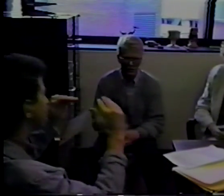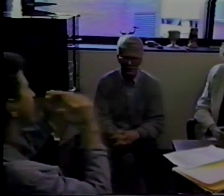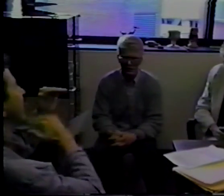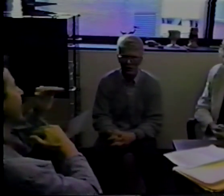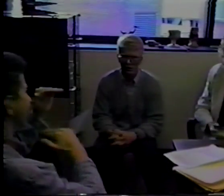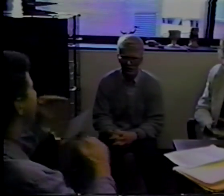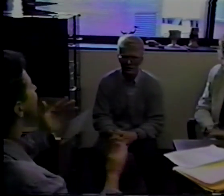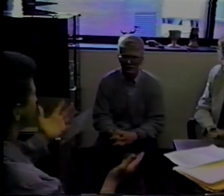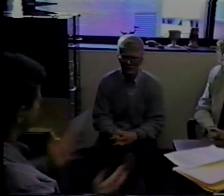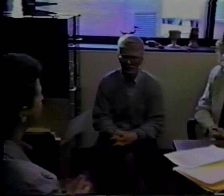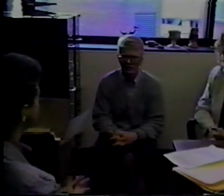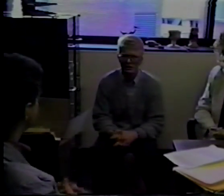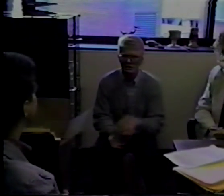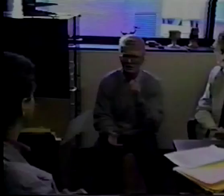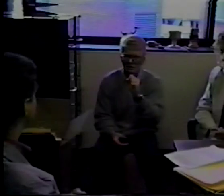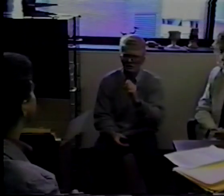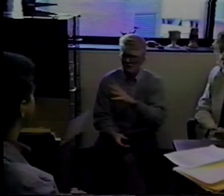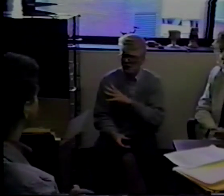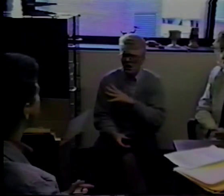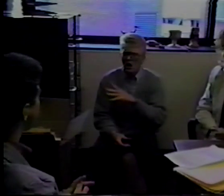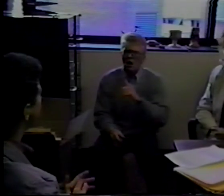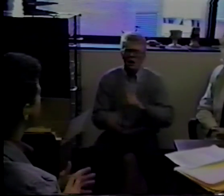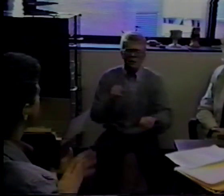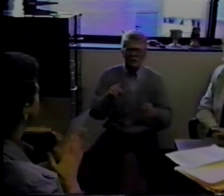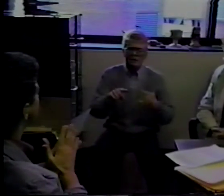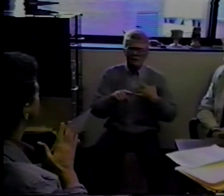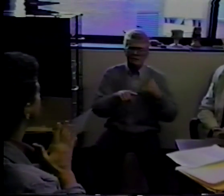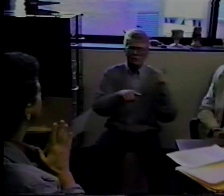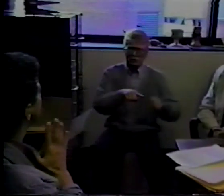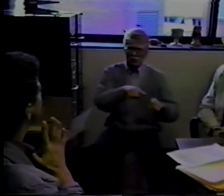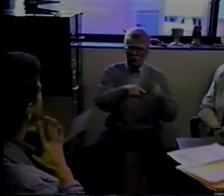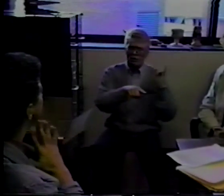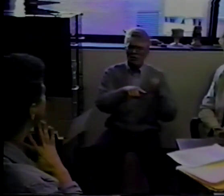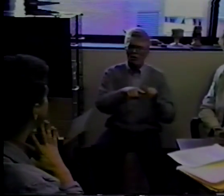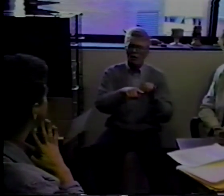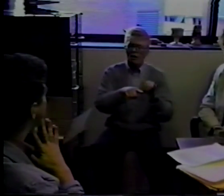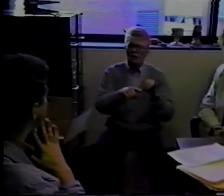that's fine but do-- do chunk it in the chunks that seem to be